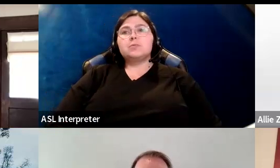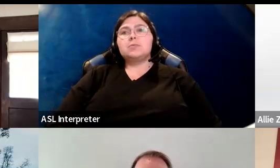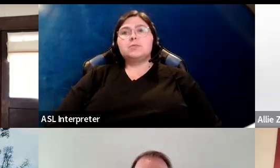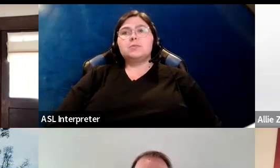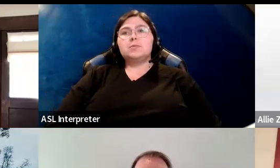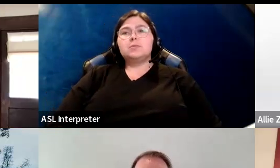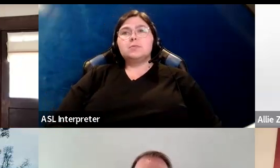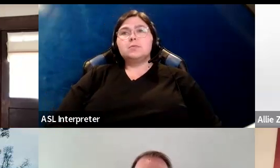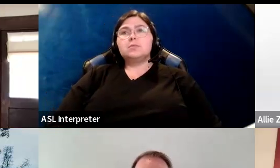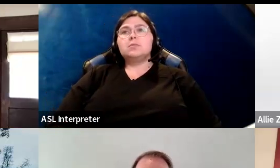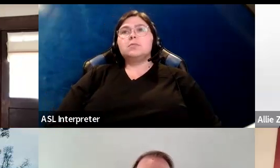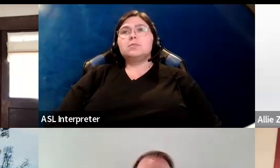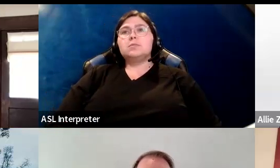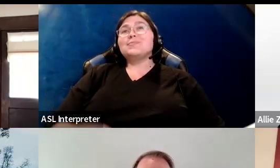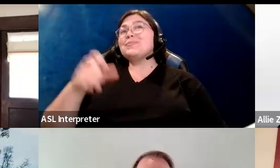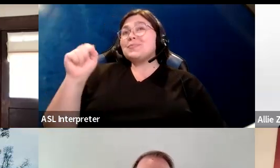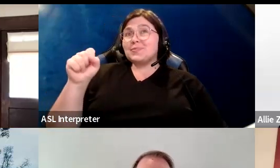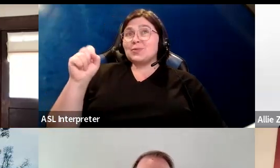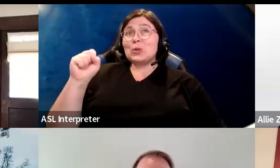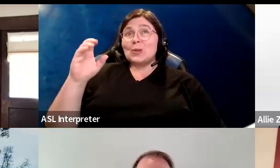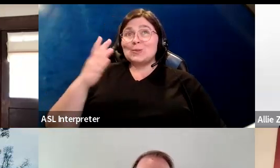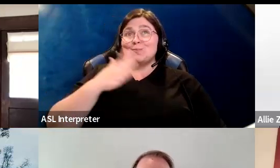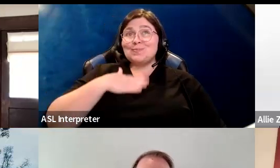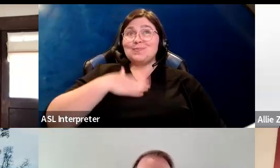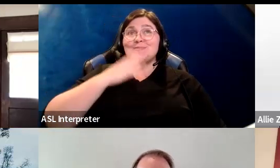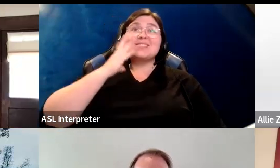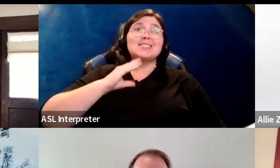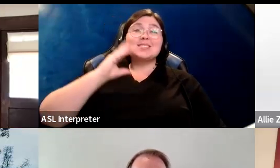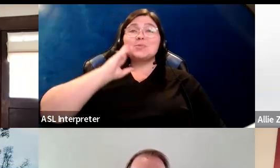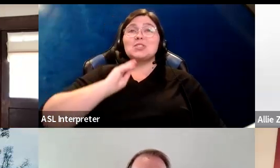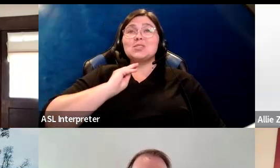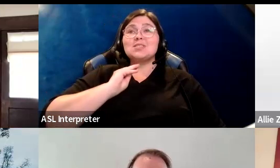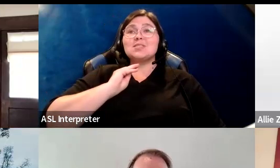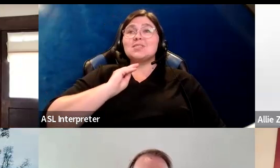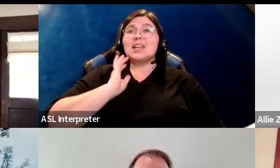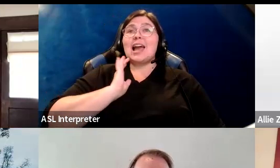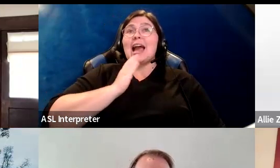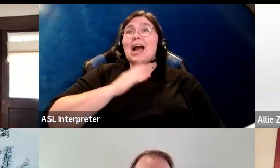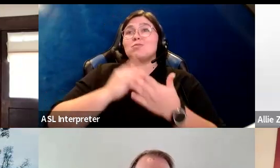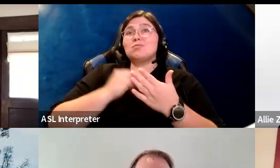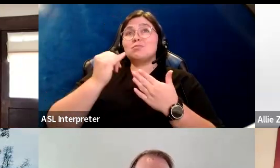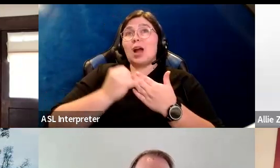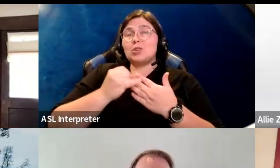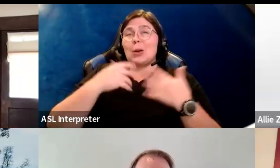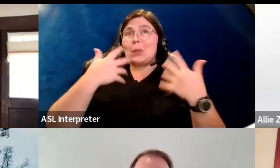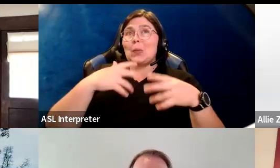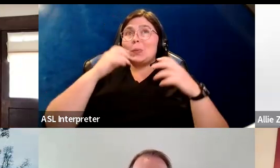Yeah, so from my experience, our project has been very surprising with what